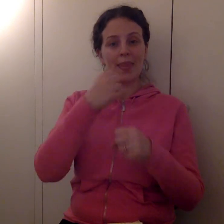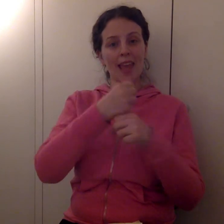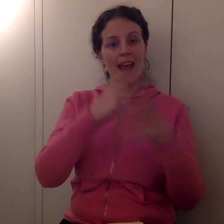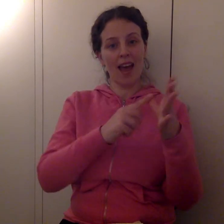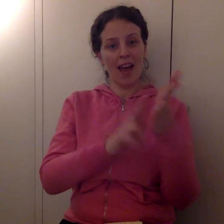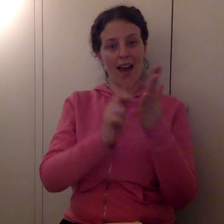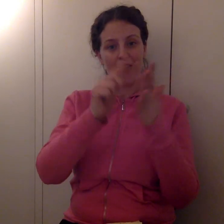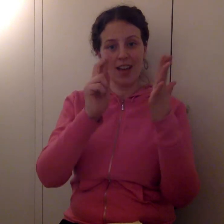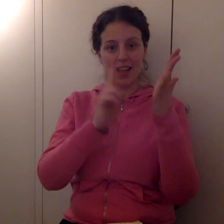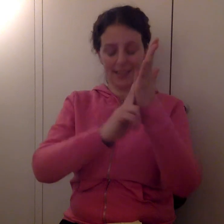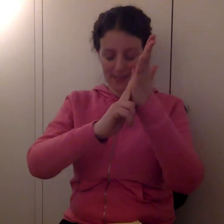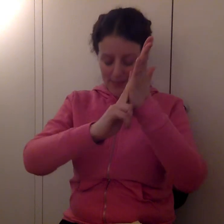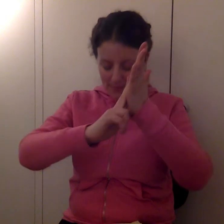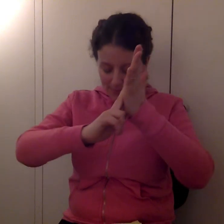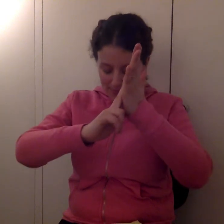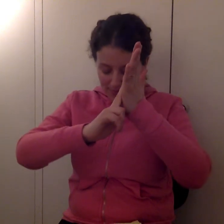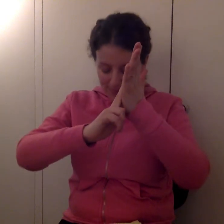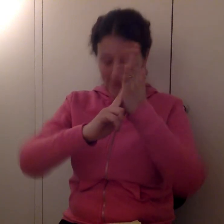GAVIN